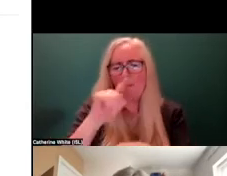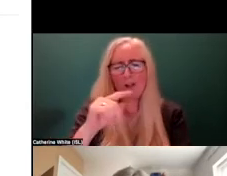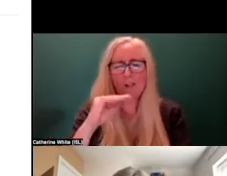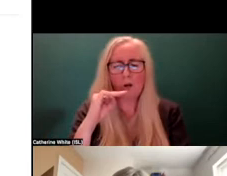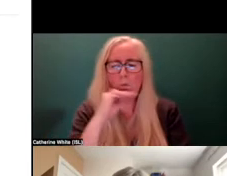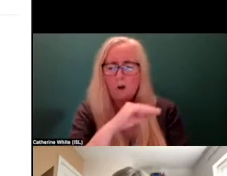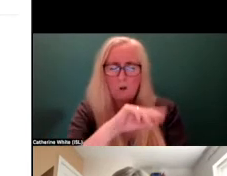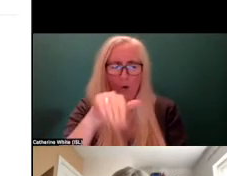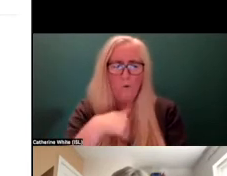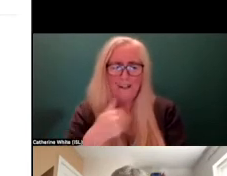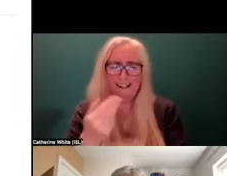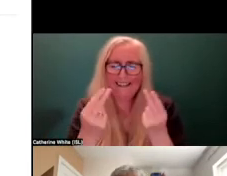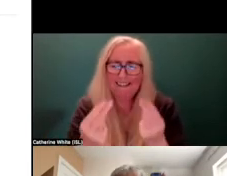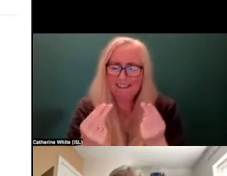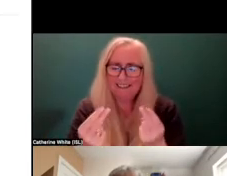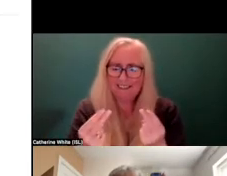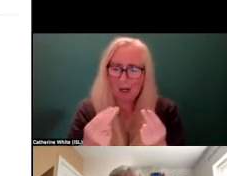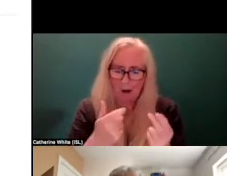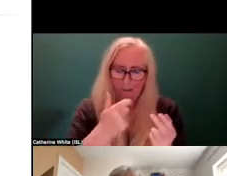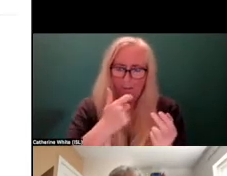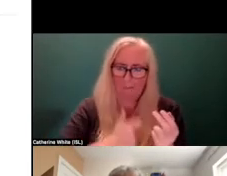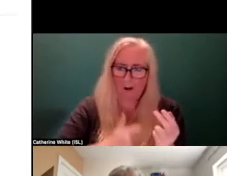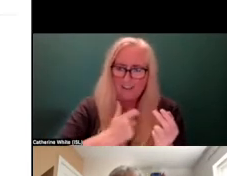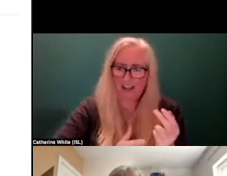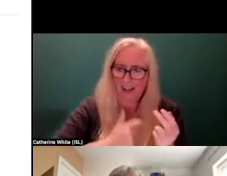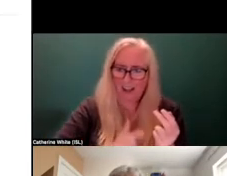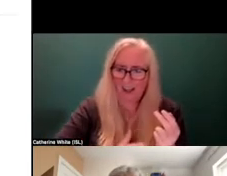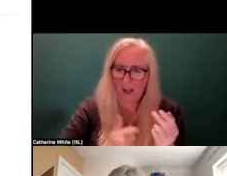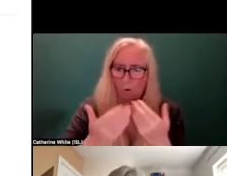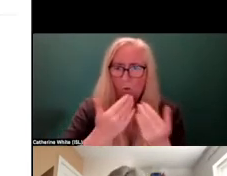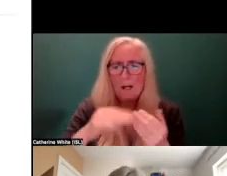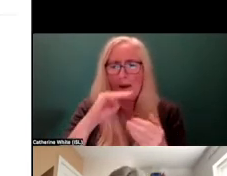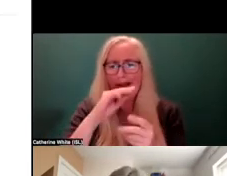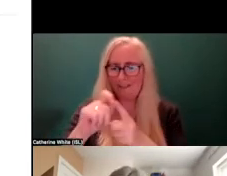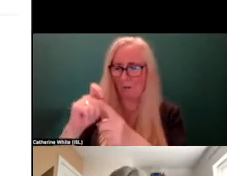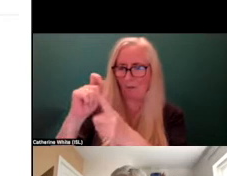But at our core, I think we need to both personalise what it means to be